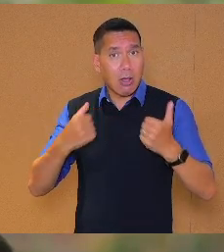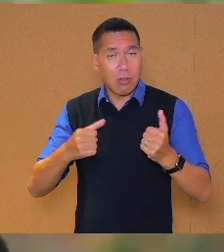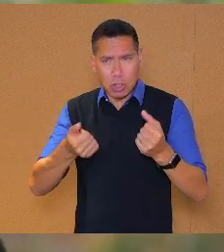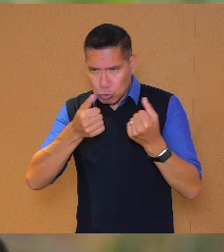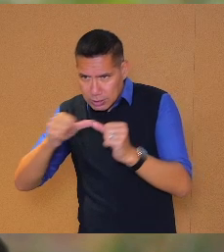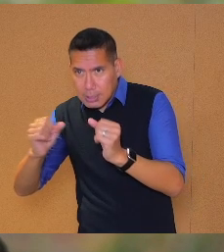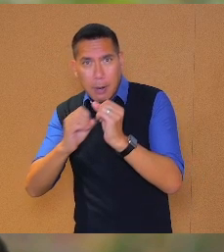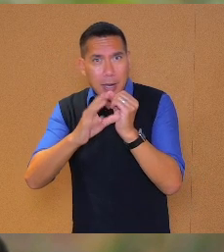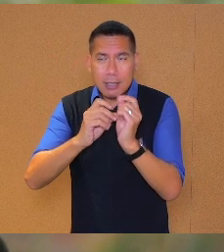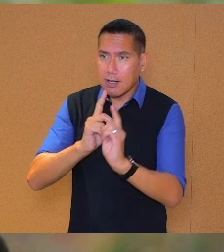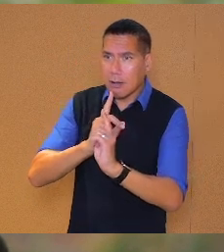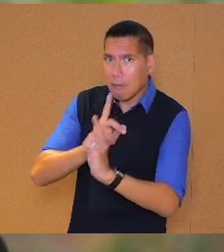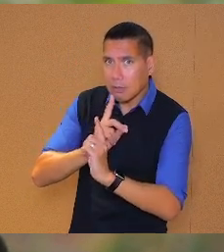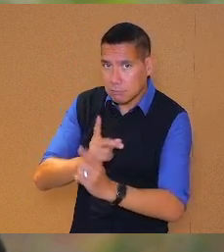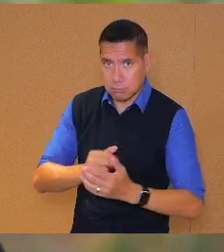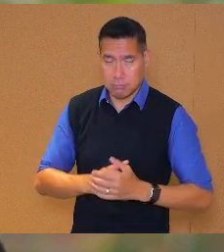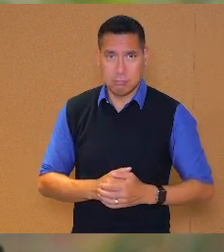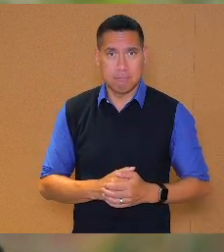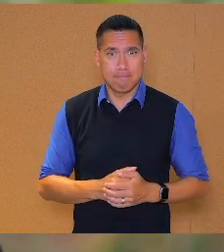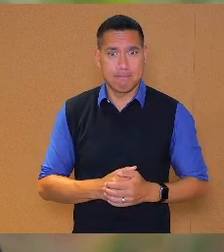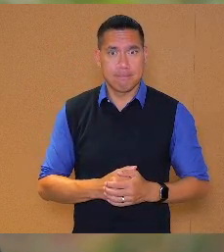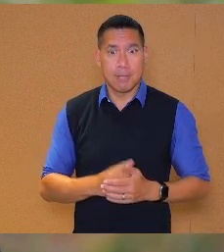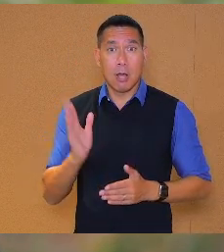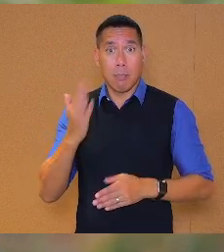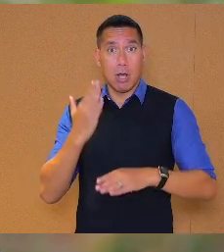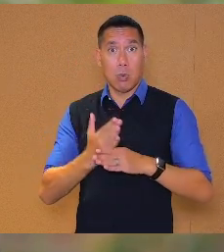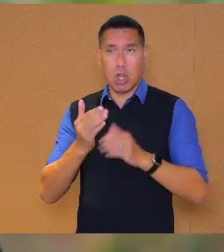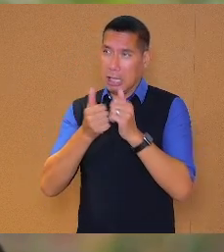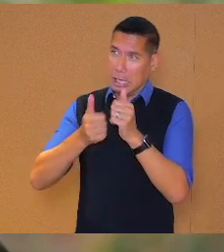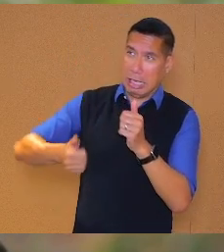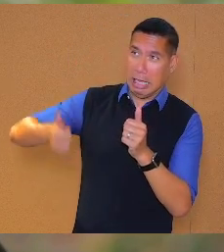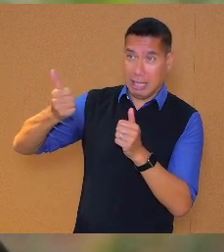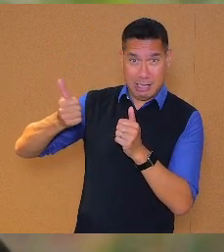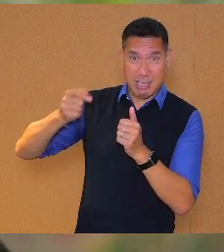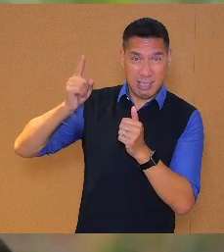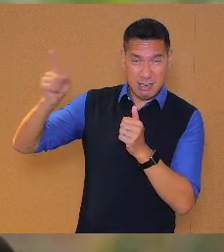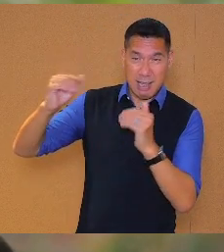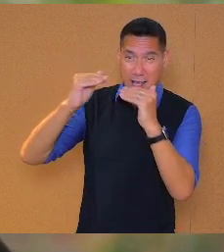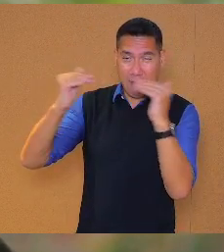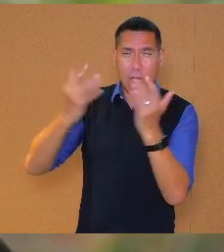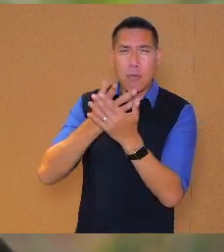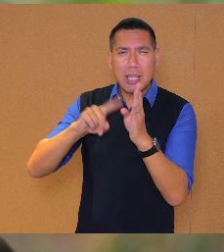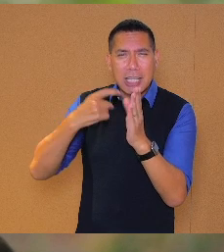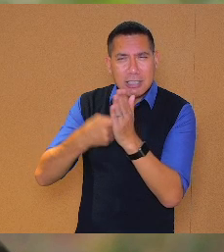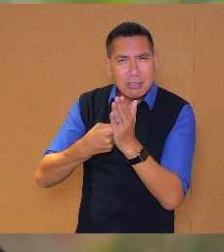advice. Having worked at senior levels